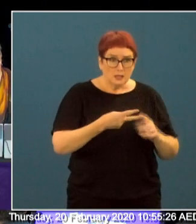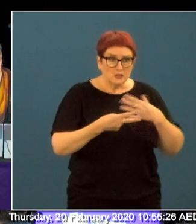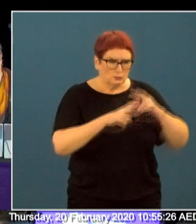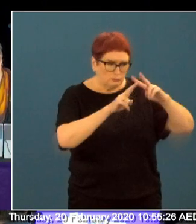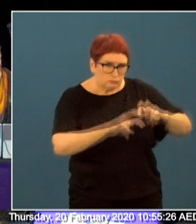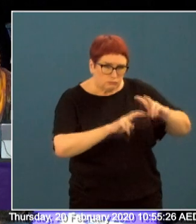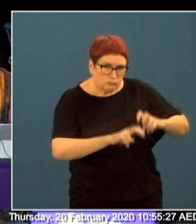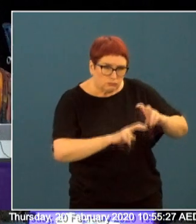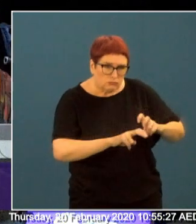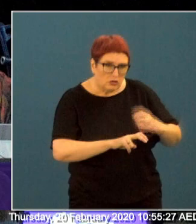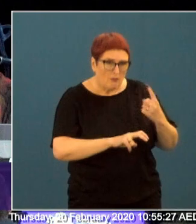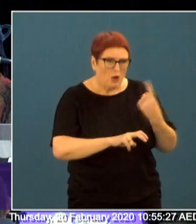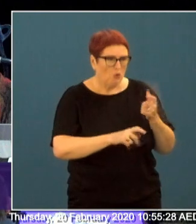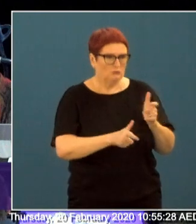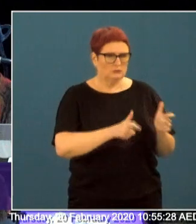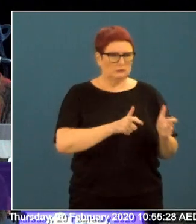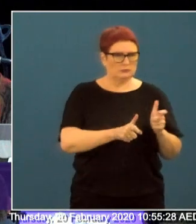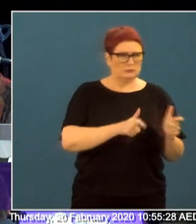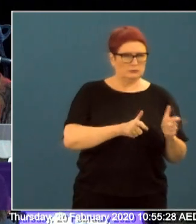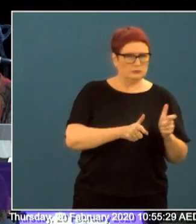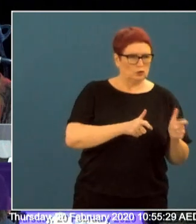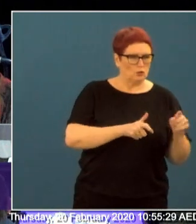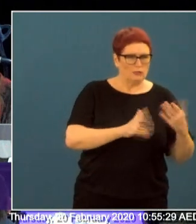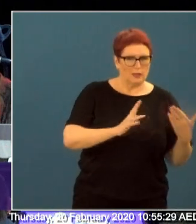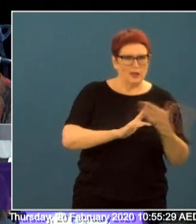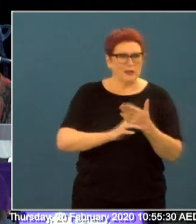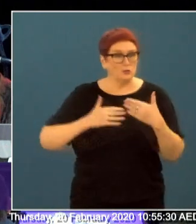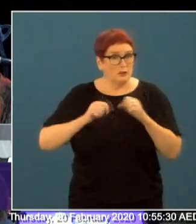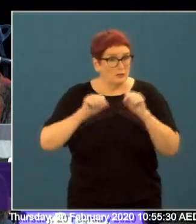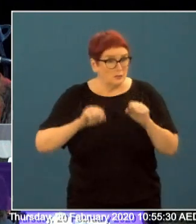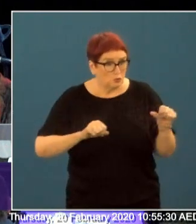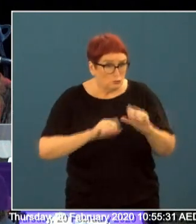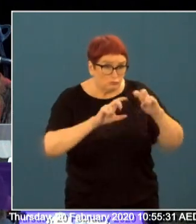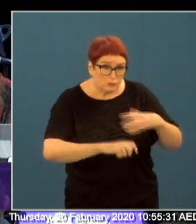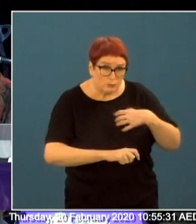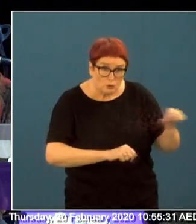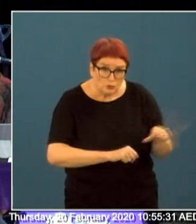about gatekeeping and all the issues to do with health care. Thank you, Commissioner.